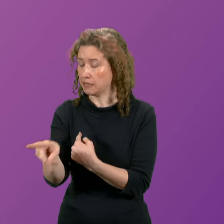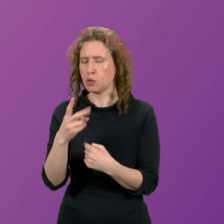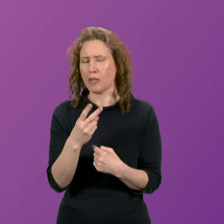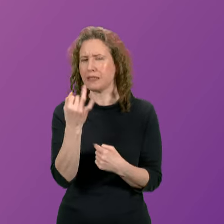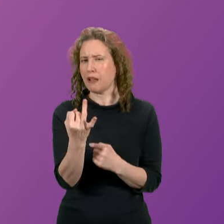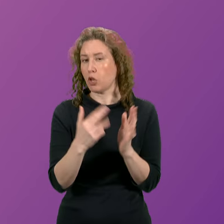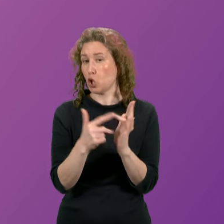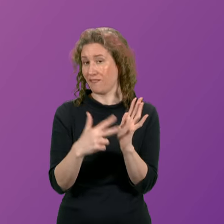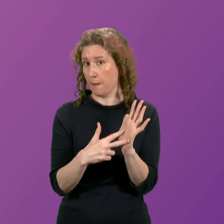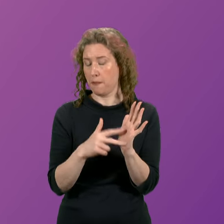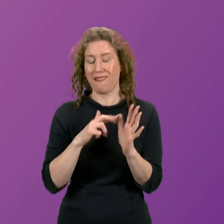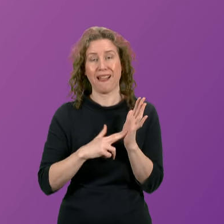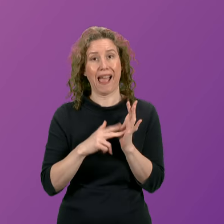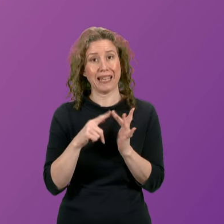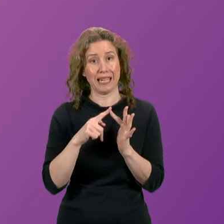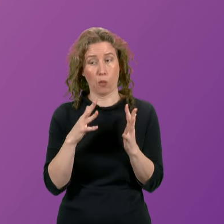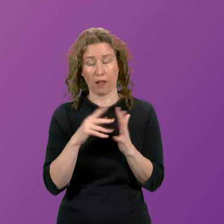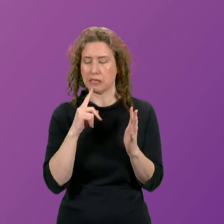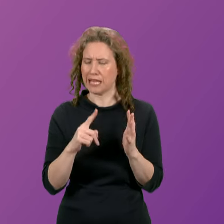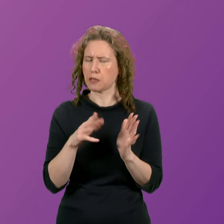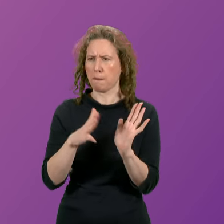Annie Wells said that Michael Matheson’s